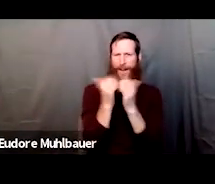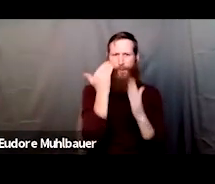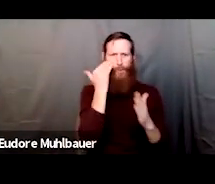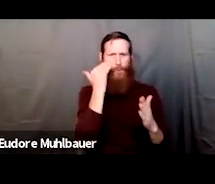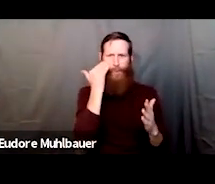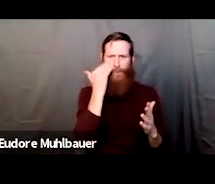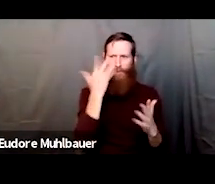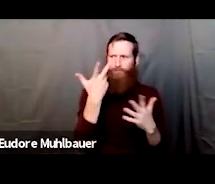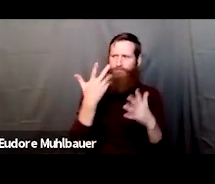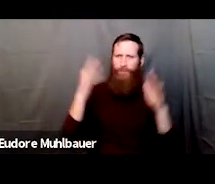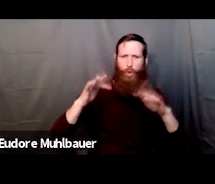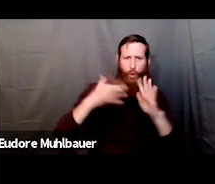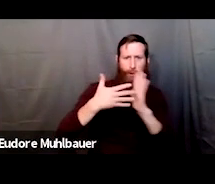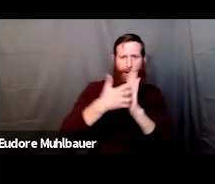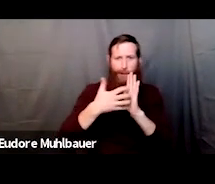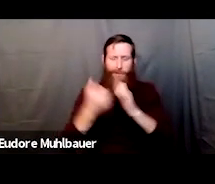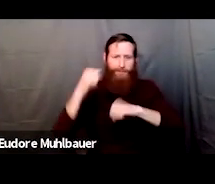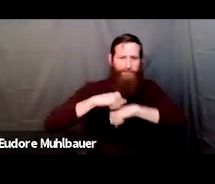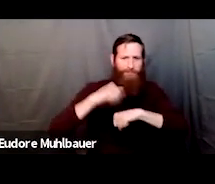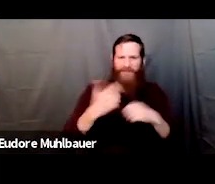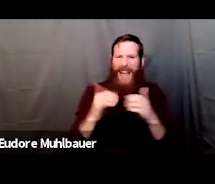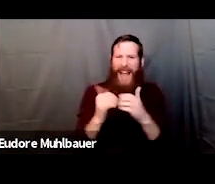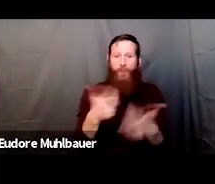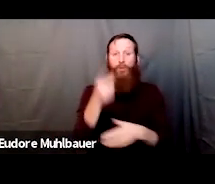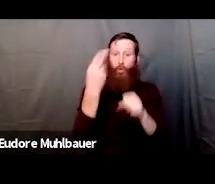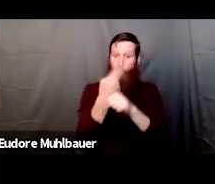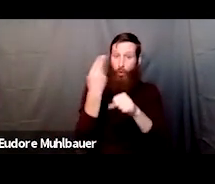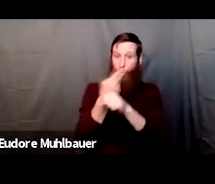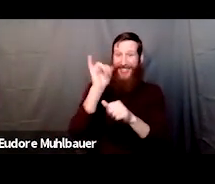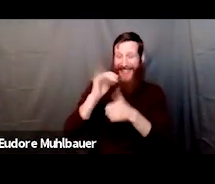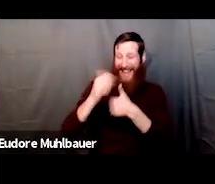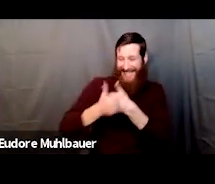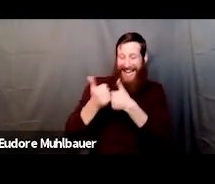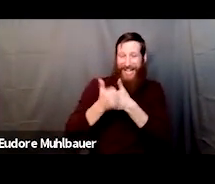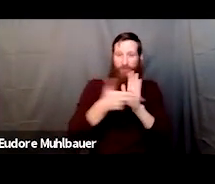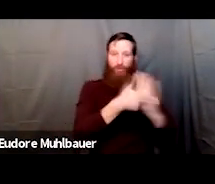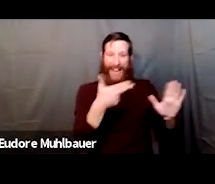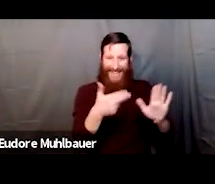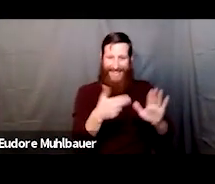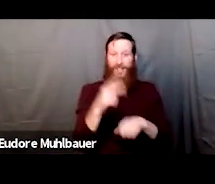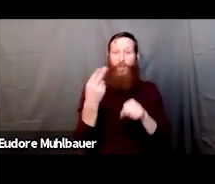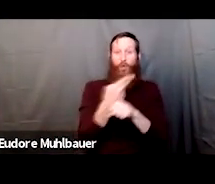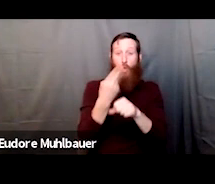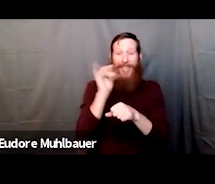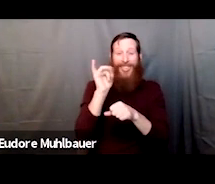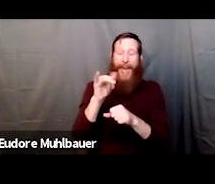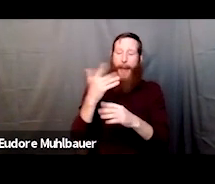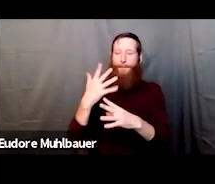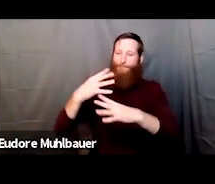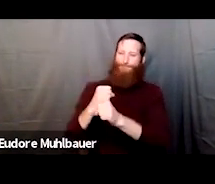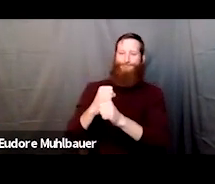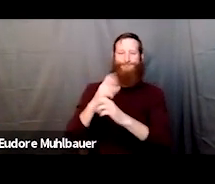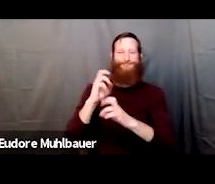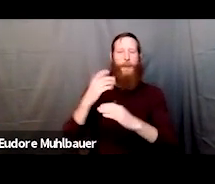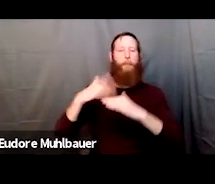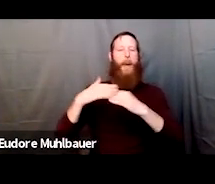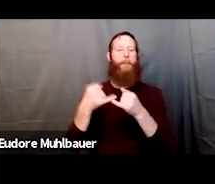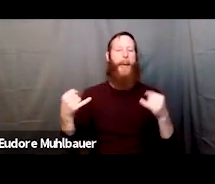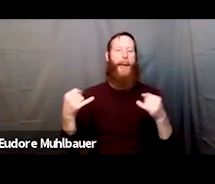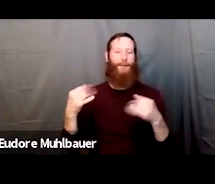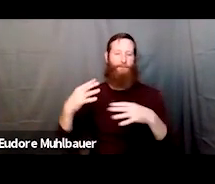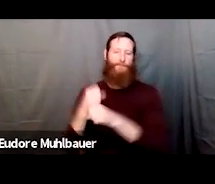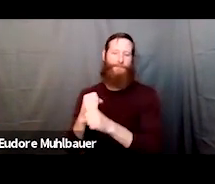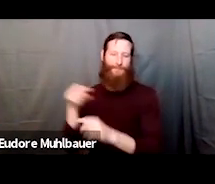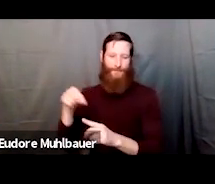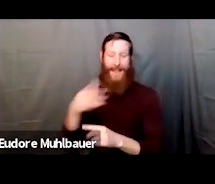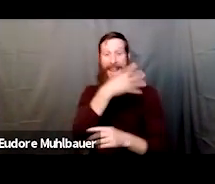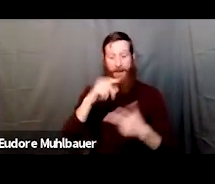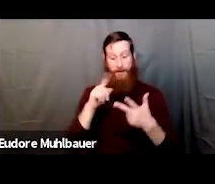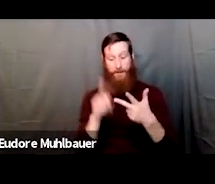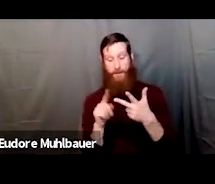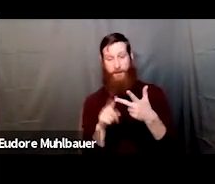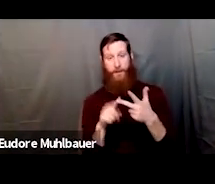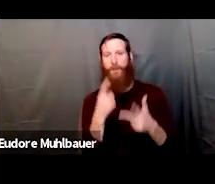To figure out if there is unstable snow, we can use the forecasted danger rating, that bottomline observation, and a tool called red flags